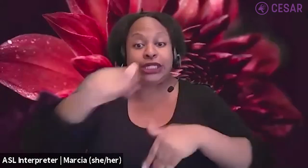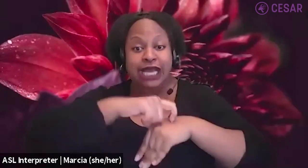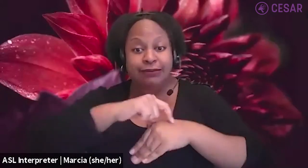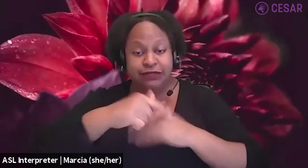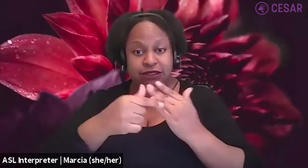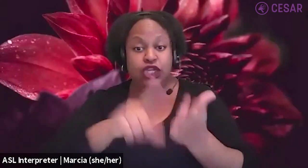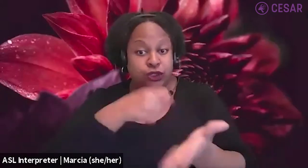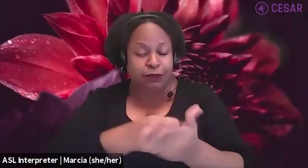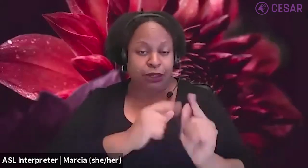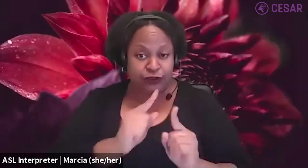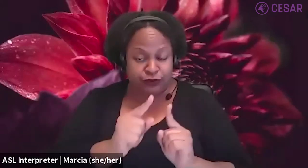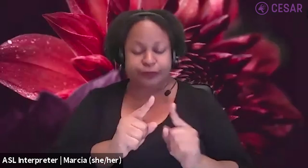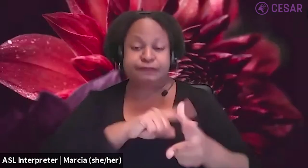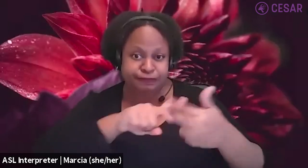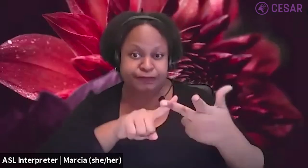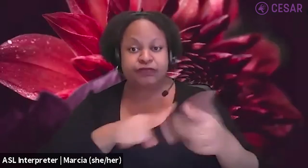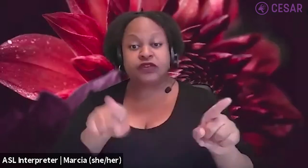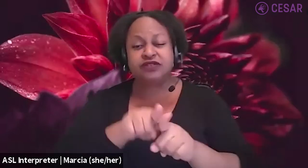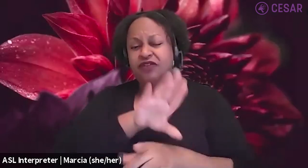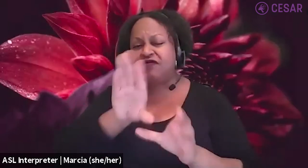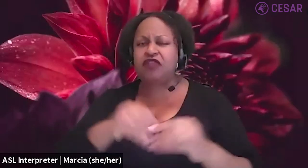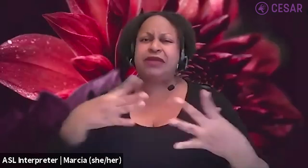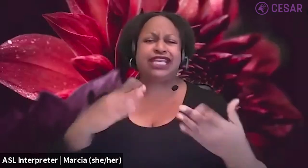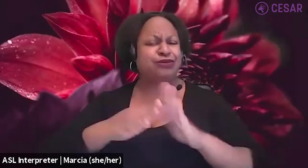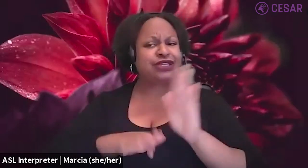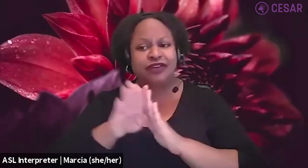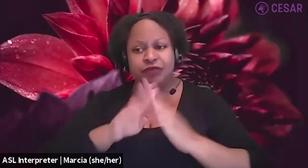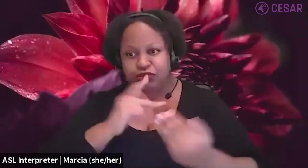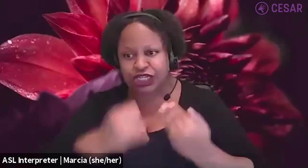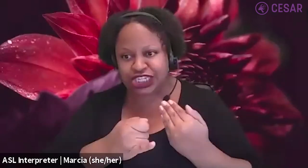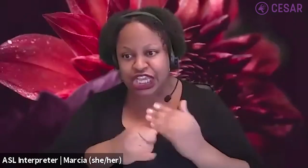been involved in many community development projects including the Regent Park Catering